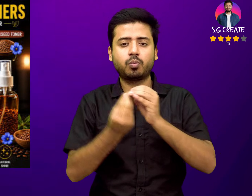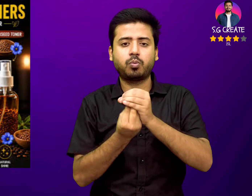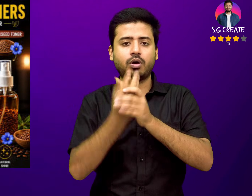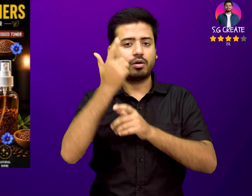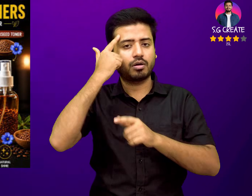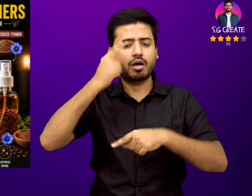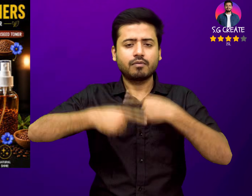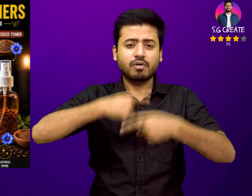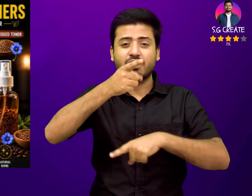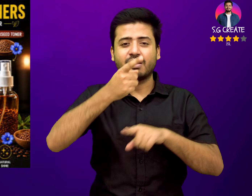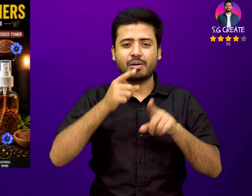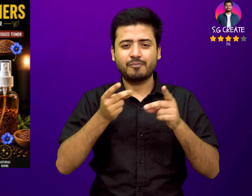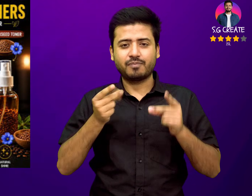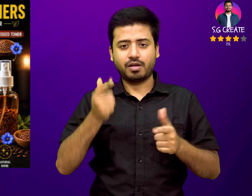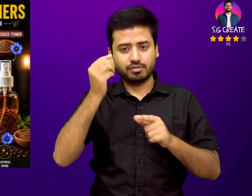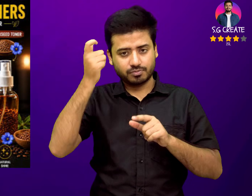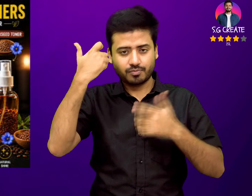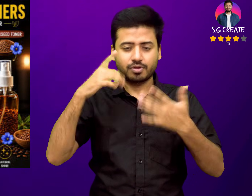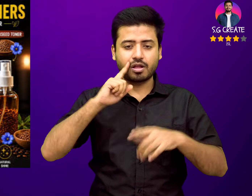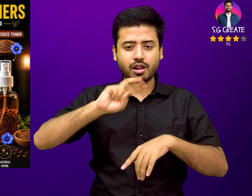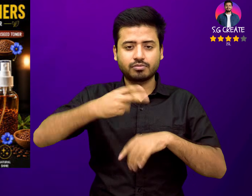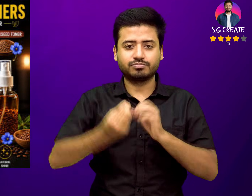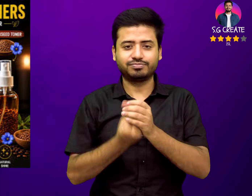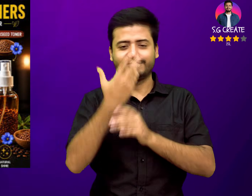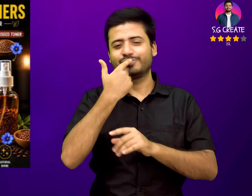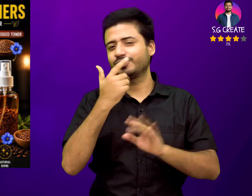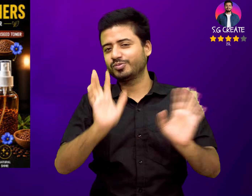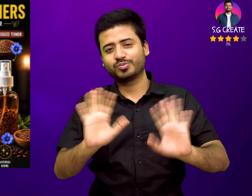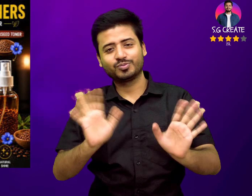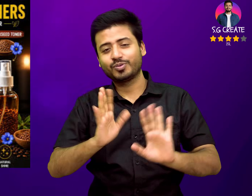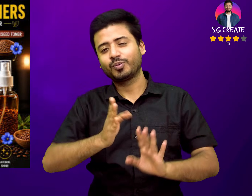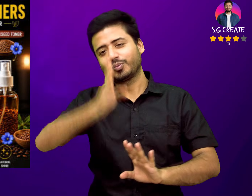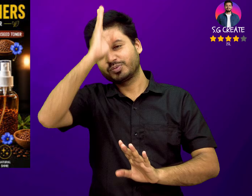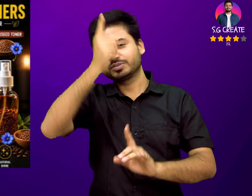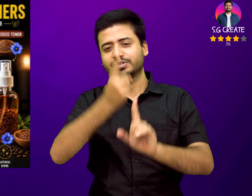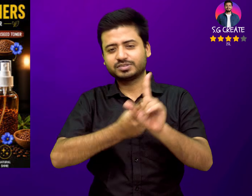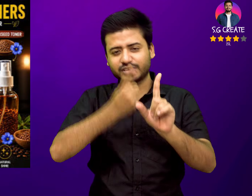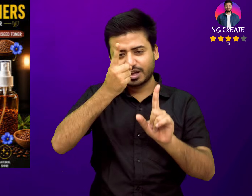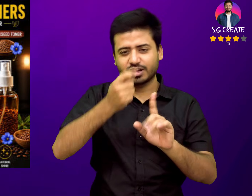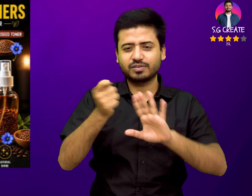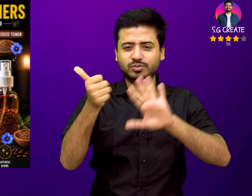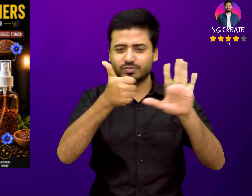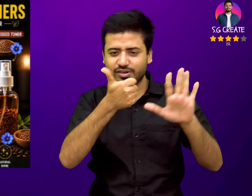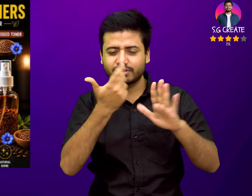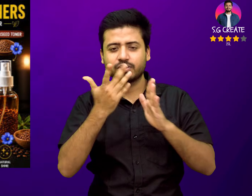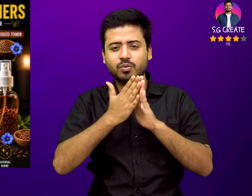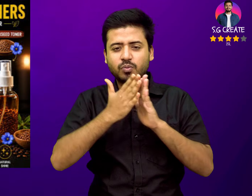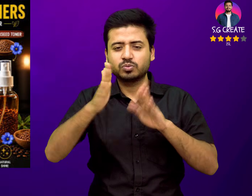When you soak and boil these seeds, the water takes on a slightly slippery viscous texture.